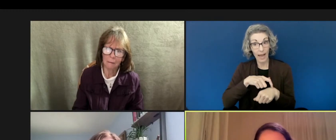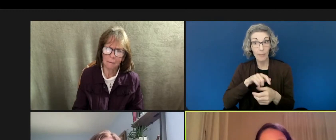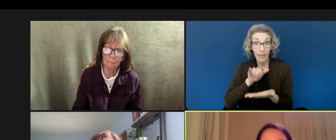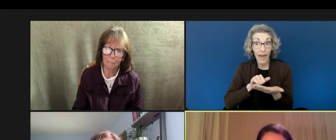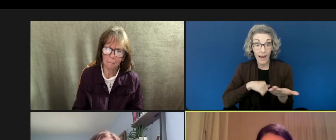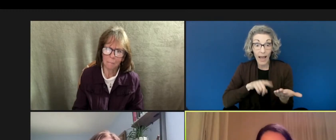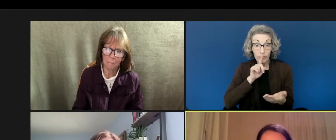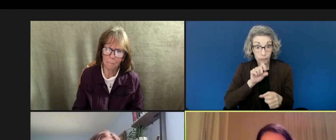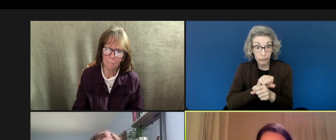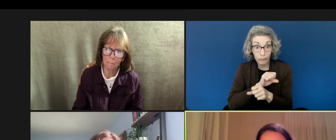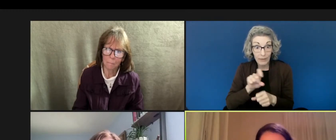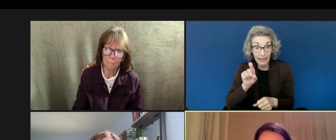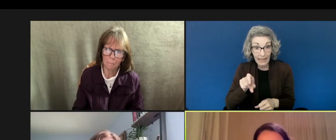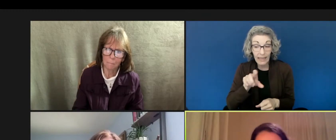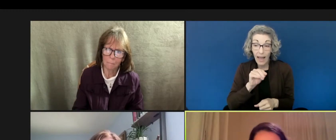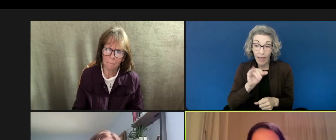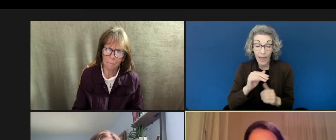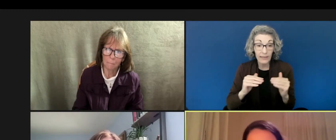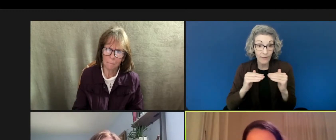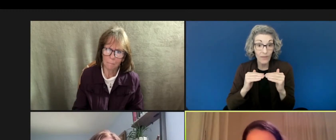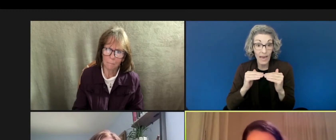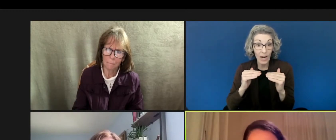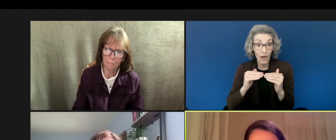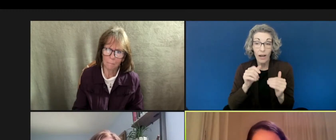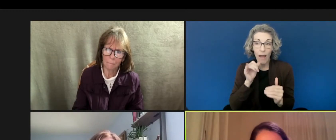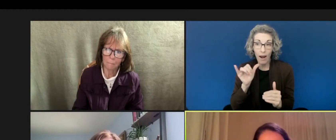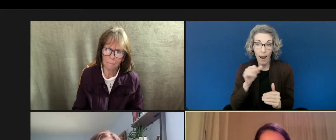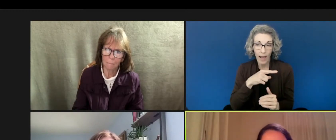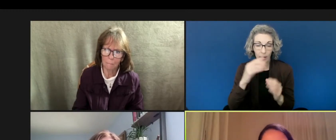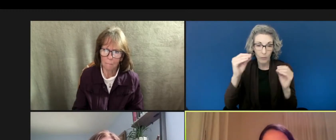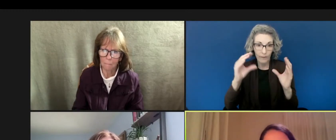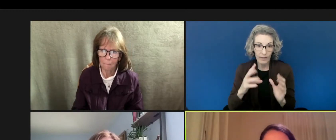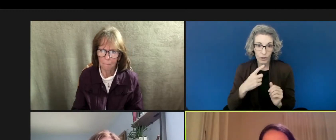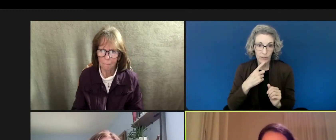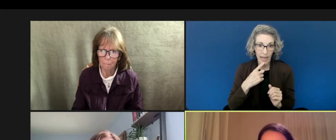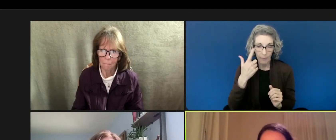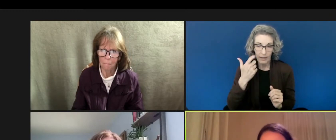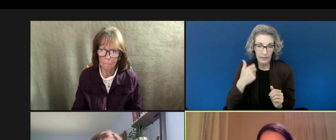And it is fair not like the professor said, because I'm not starting at the same